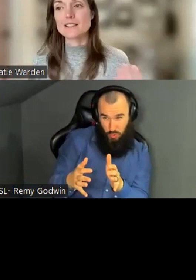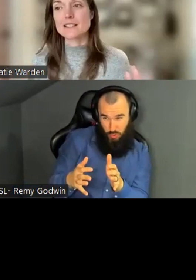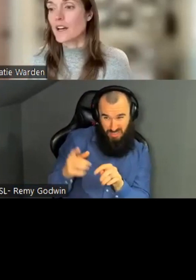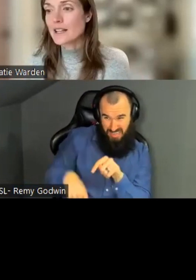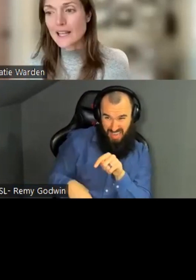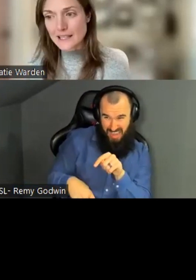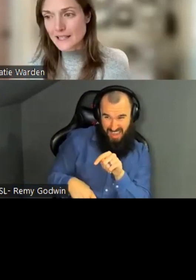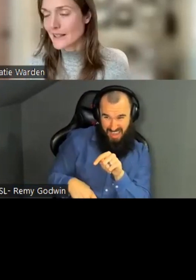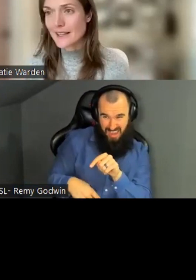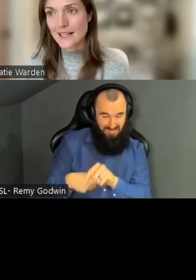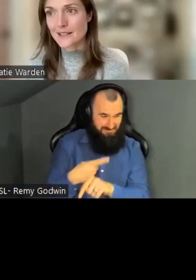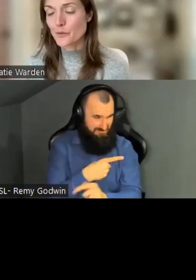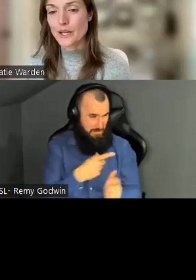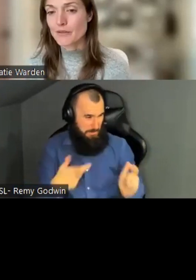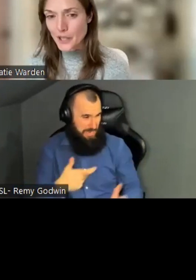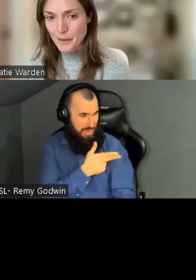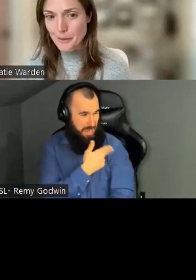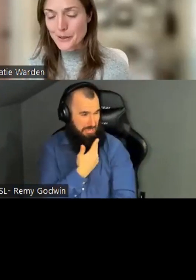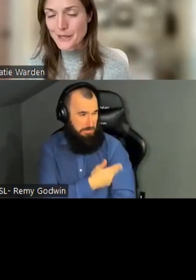That's unlikely that that would ever come up